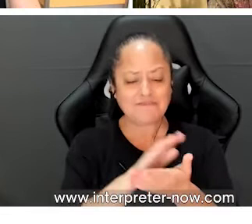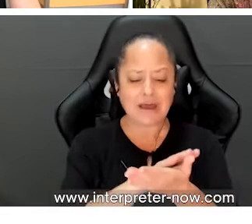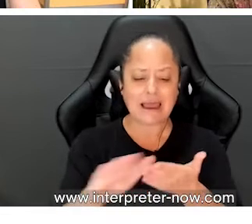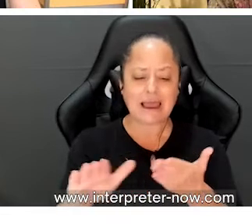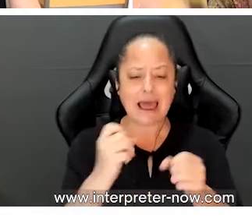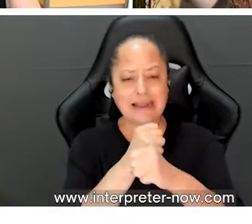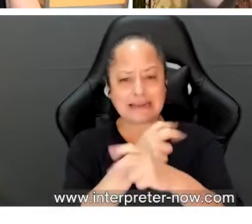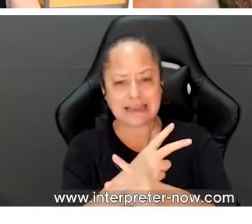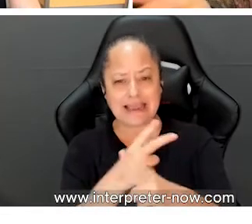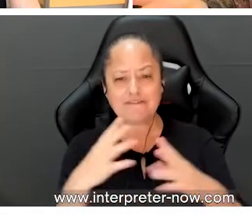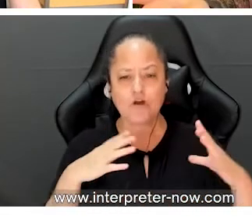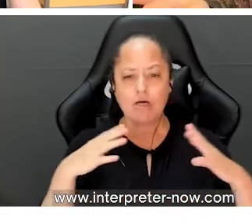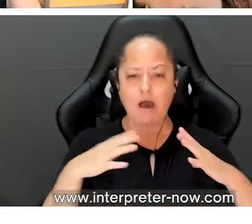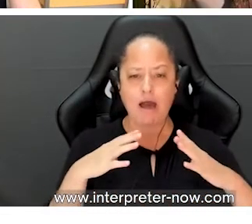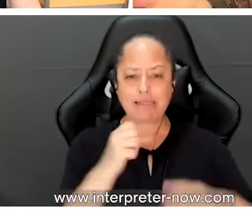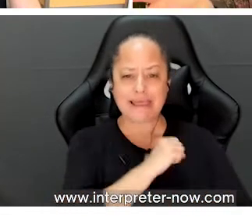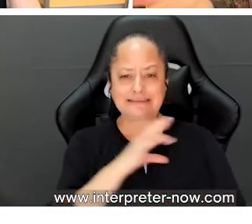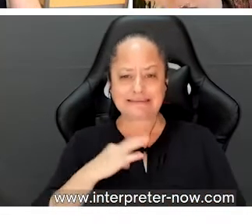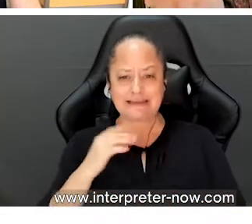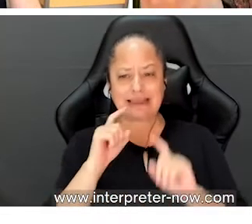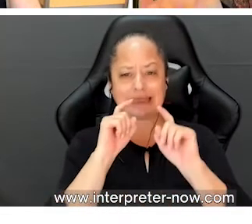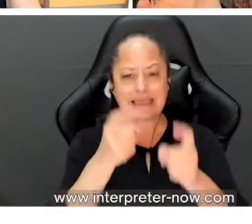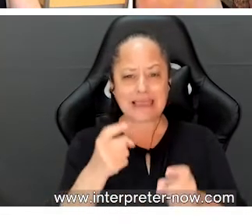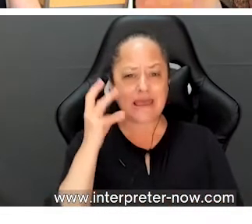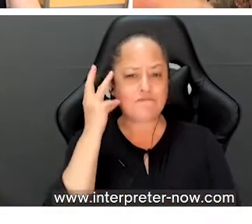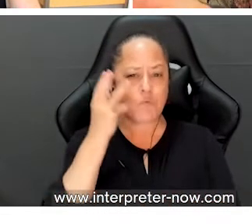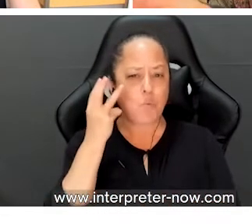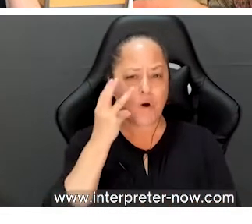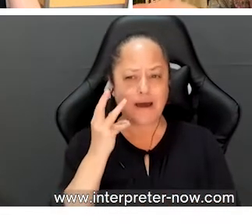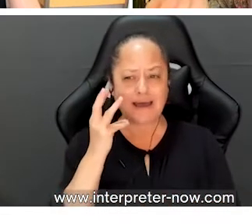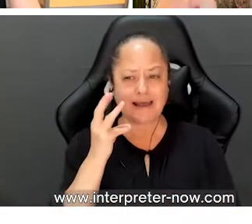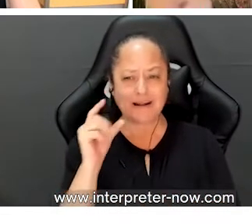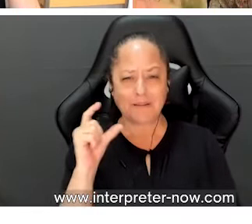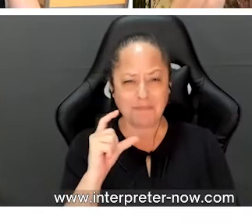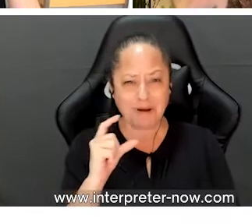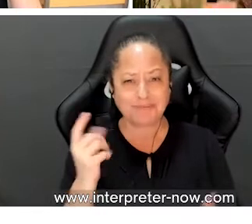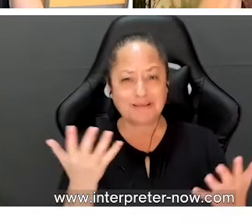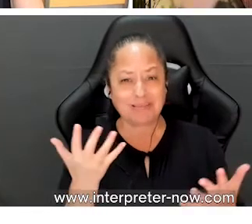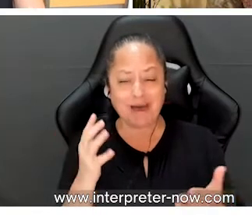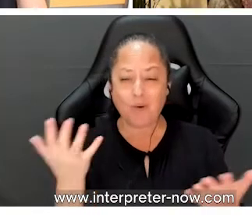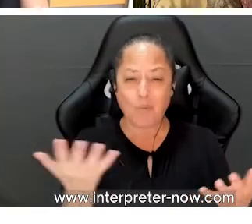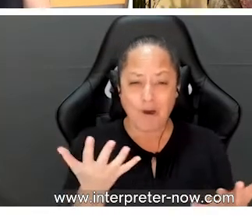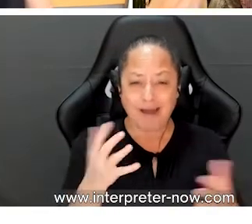of wine, and the Muslims were like, what on earth? How do I react to this? Because they don't want to cause a thing.